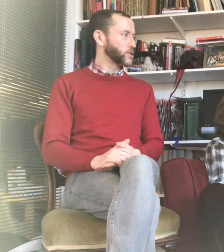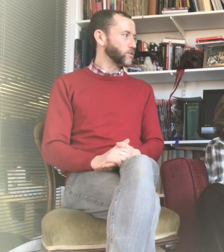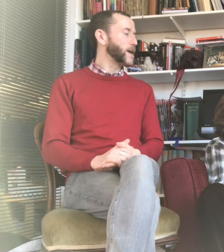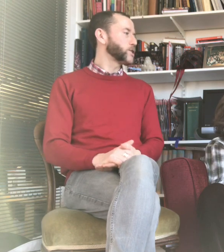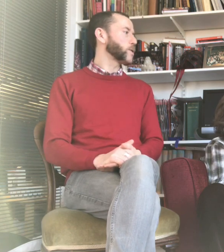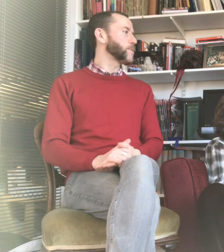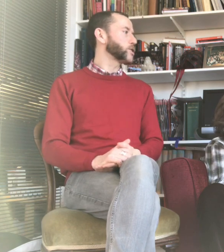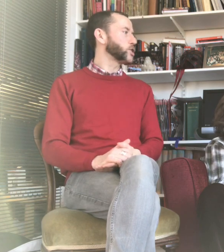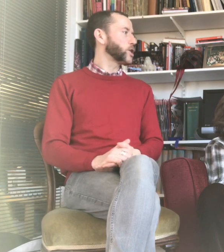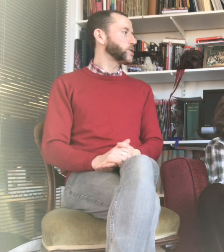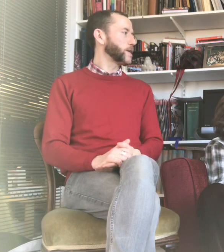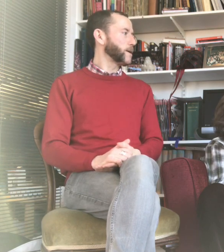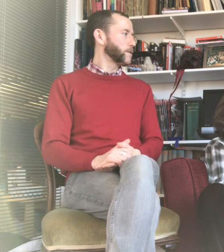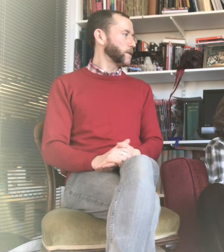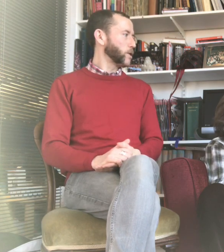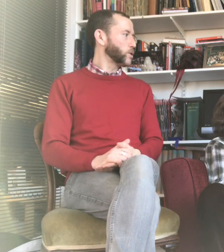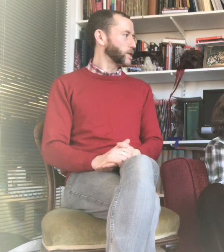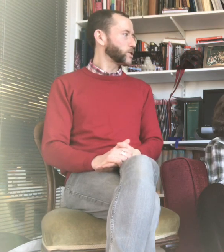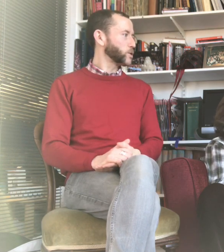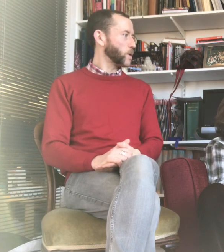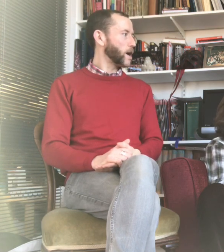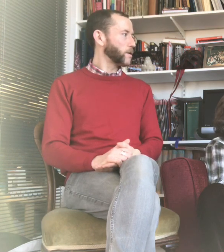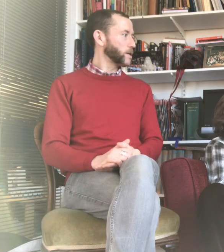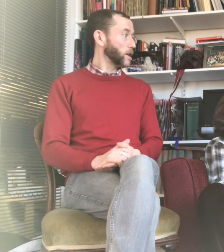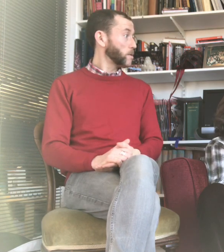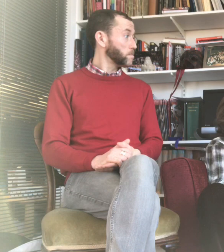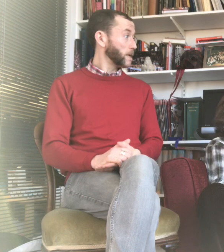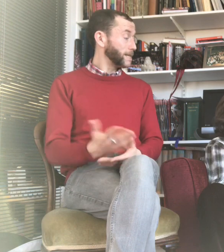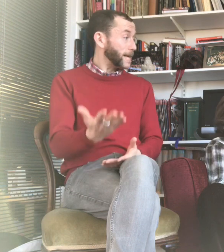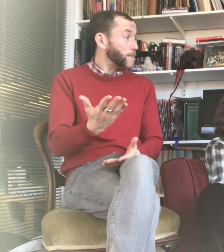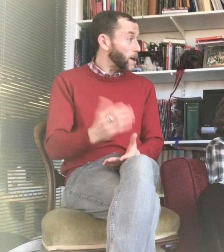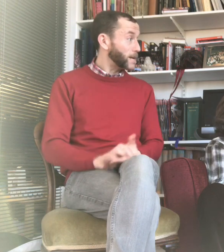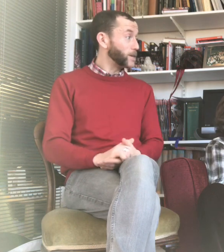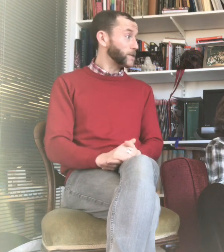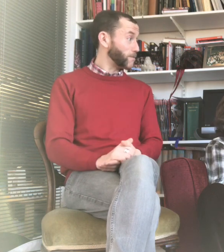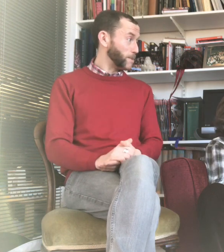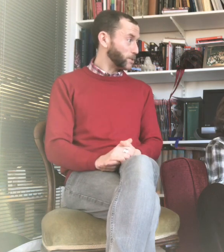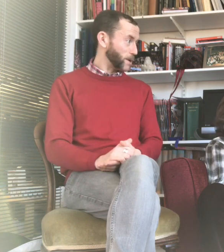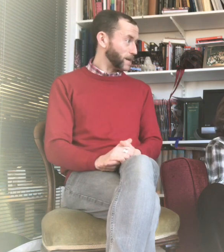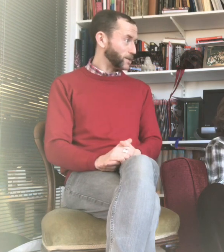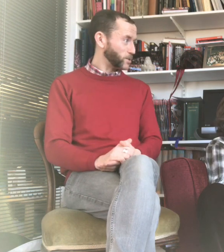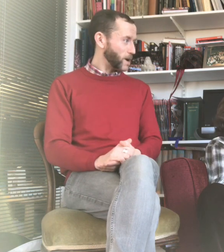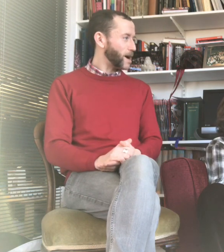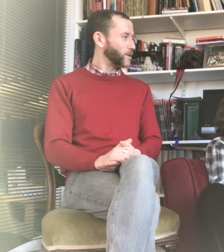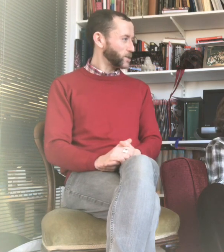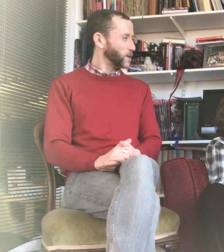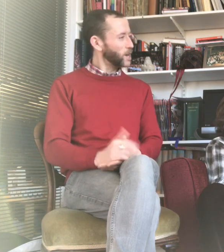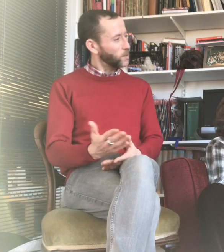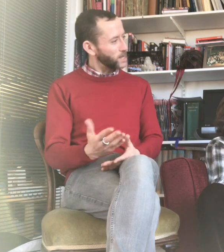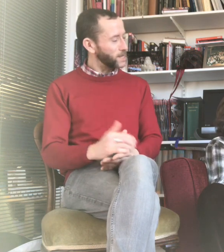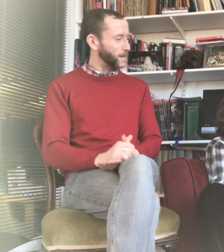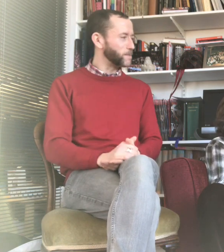great as well because it shows the the audience as well, you know - it's the same nowadays for Deaf people; nowadays as well. So you know, which is a little bit sad.